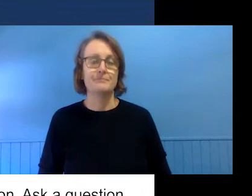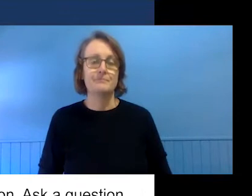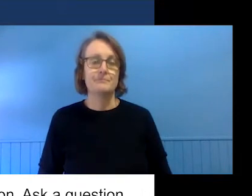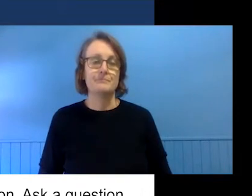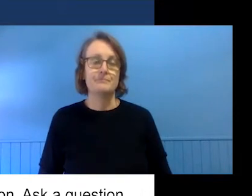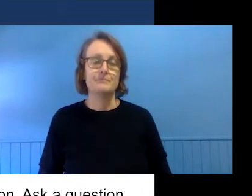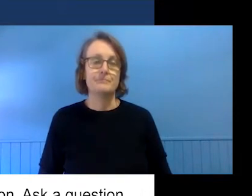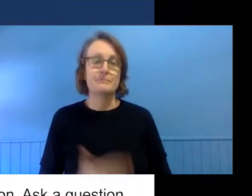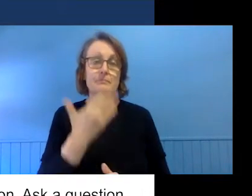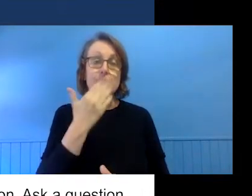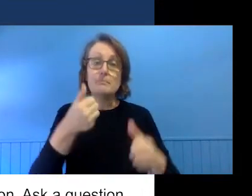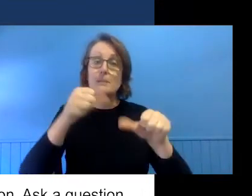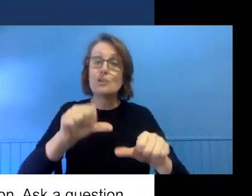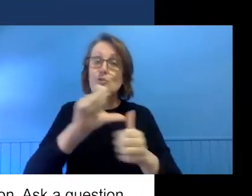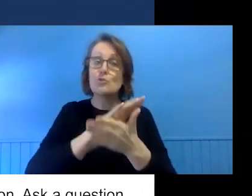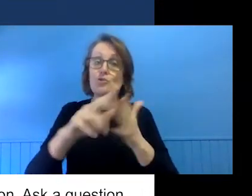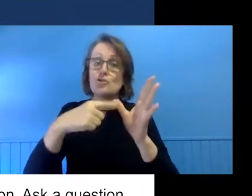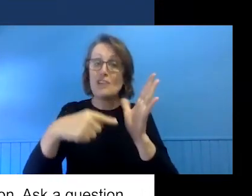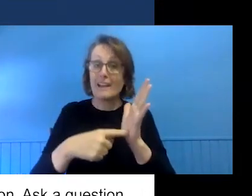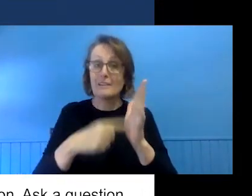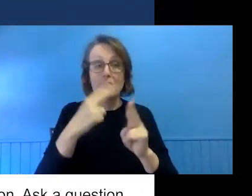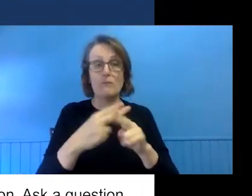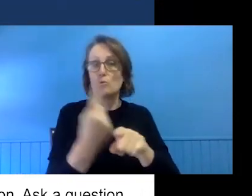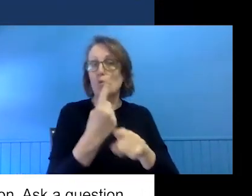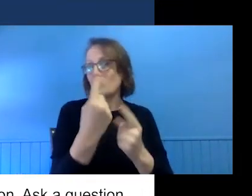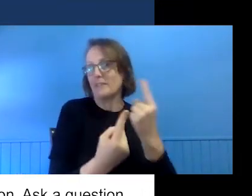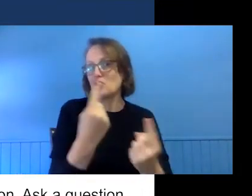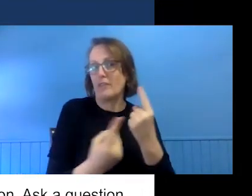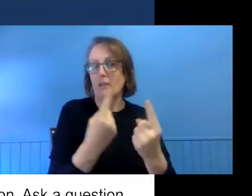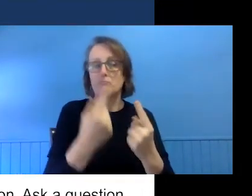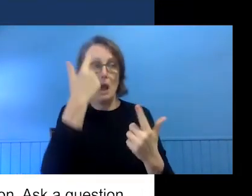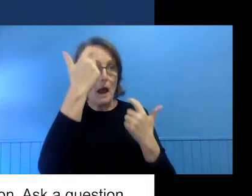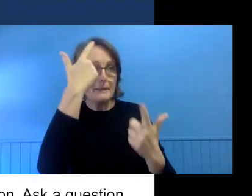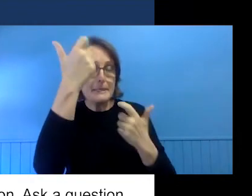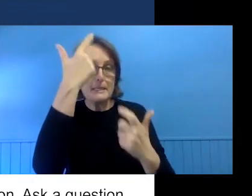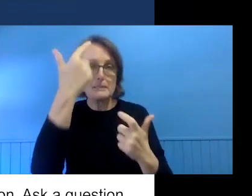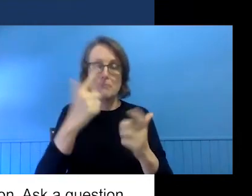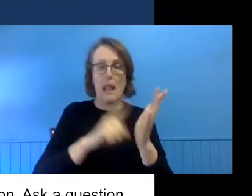use the chat feature to engage with other and share thoughts. We'll be